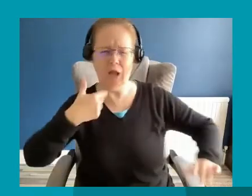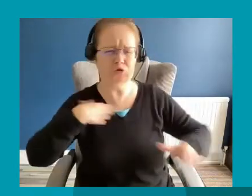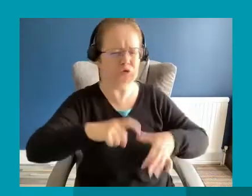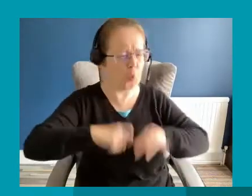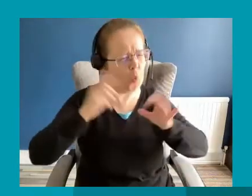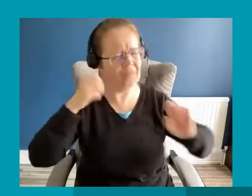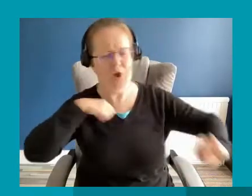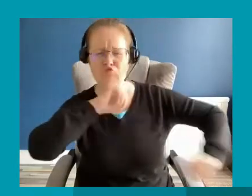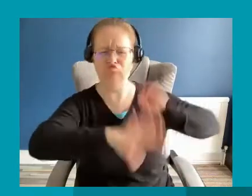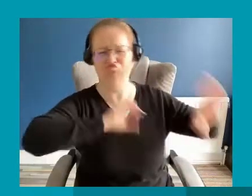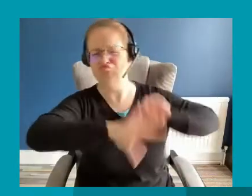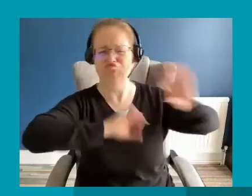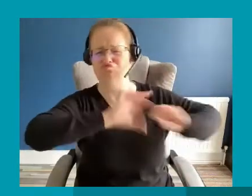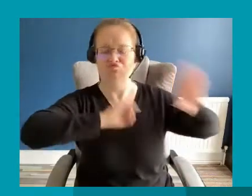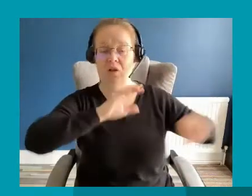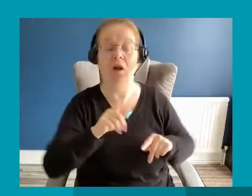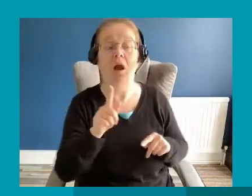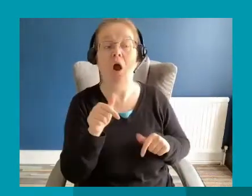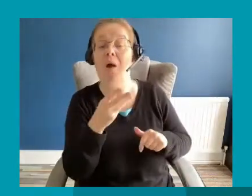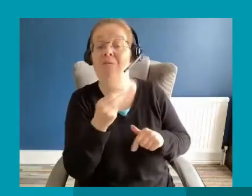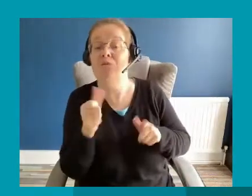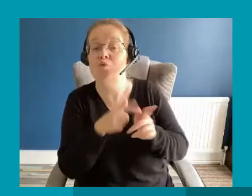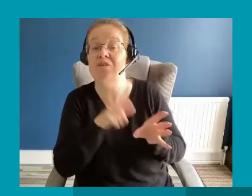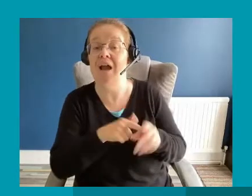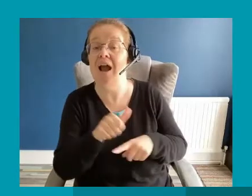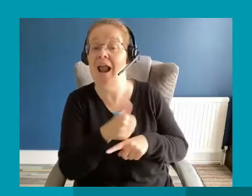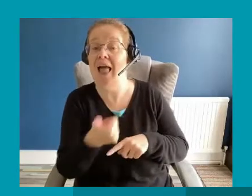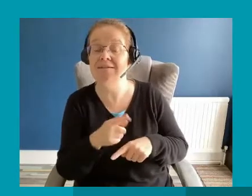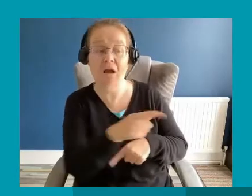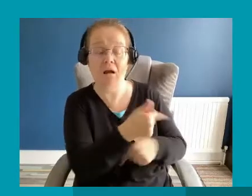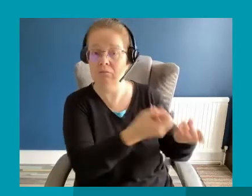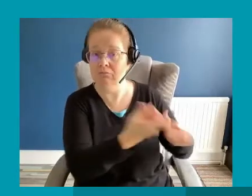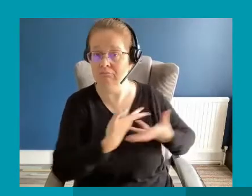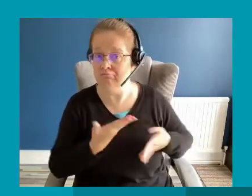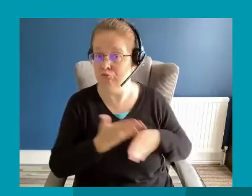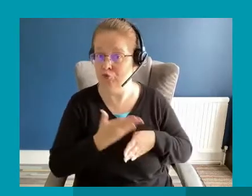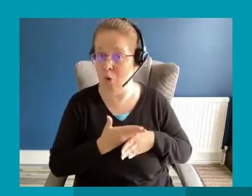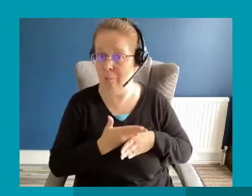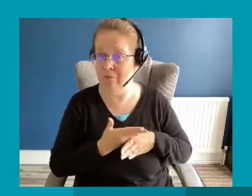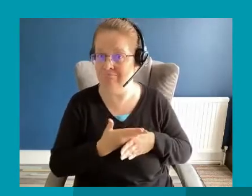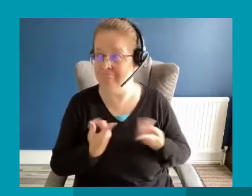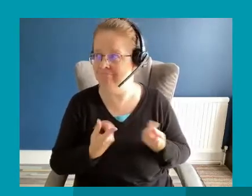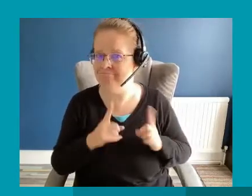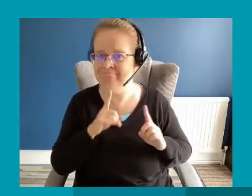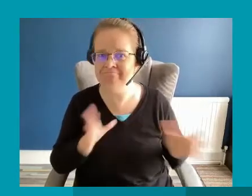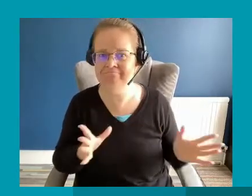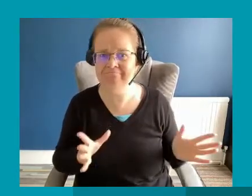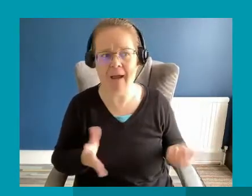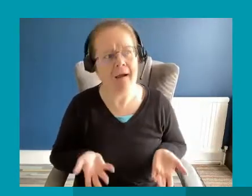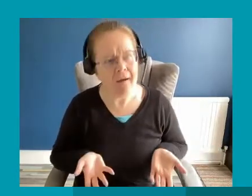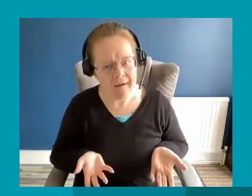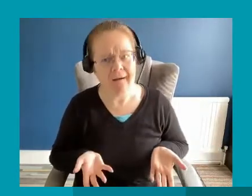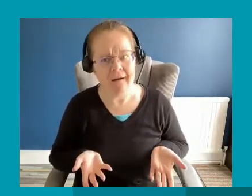later I'm I've I got. I got the job which was amazing and so I felt like you know that you know my